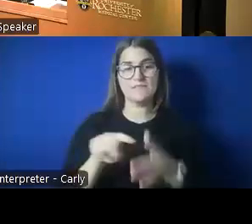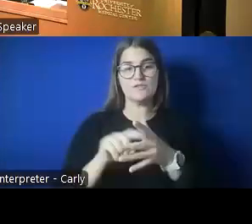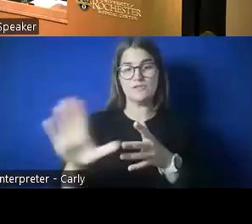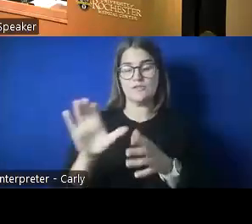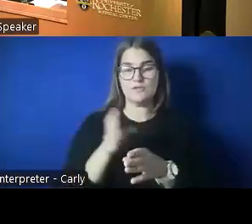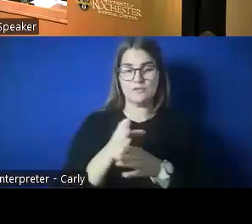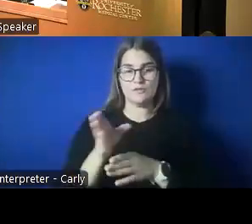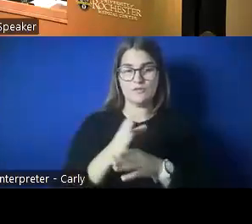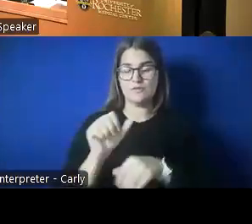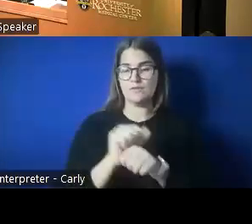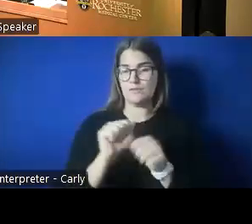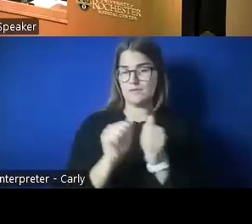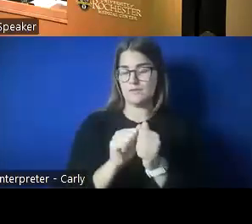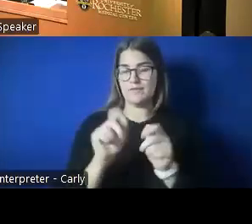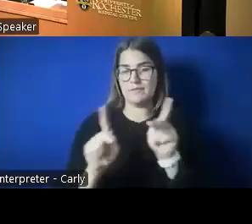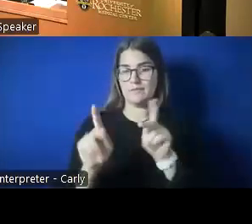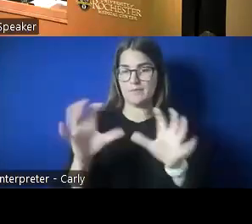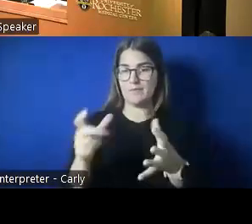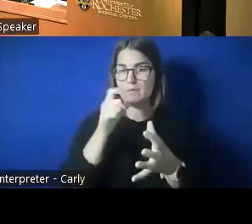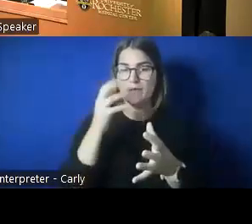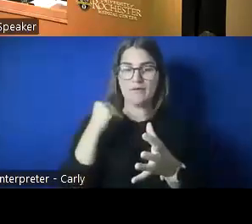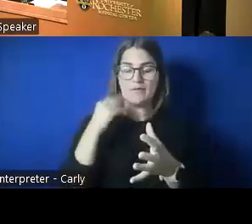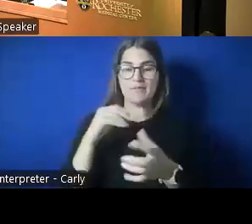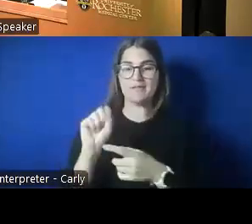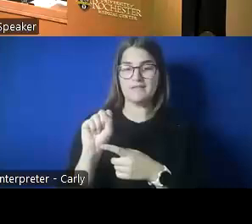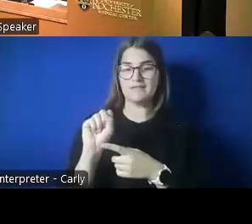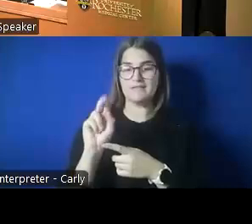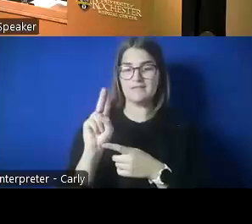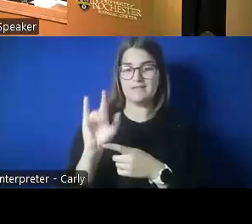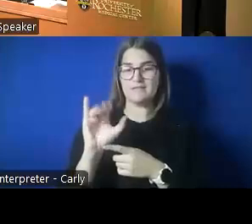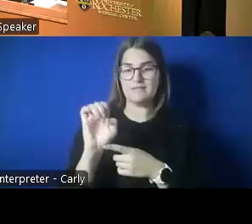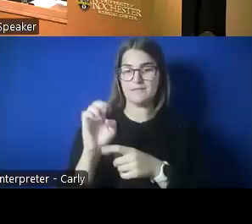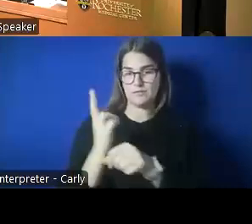with populations facing challenges with substance use and mental health issues as well as exposure